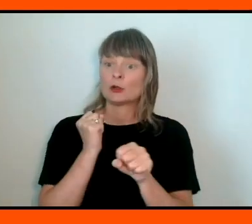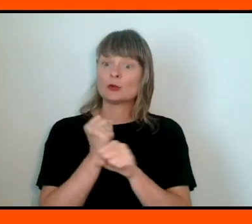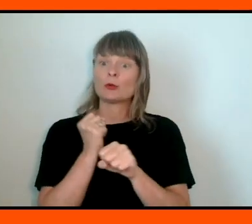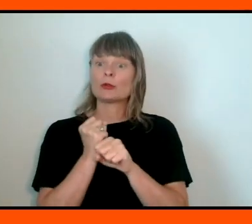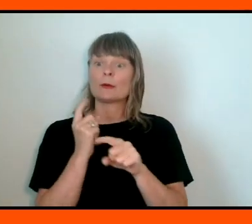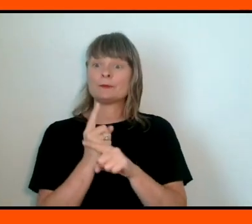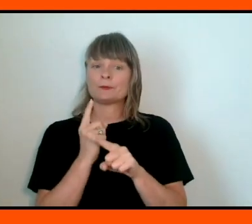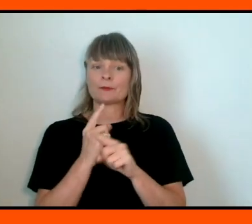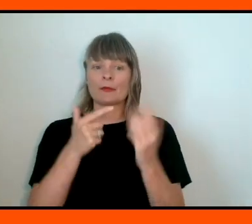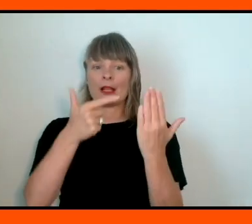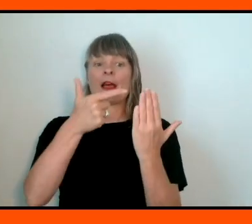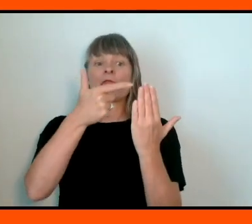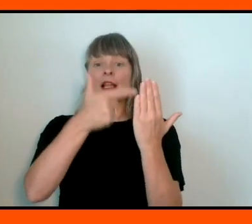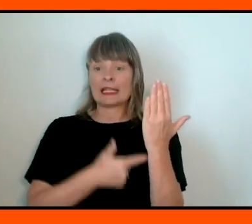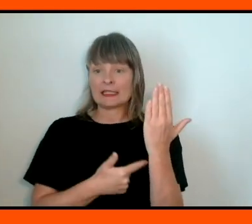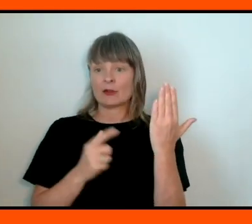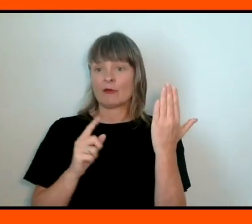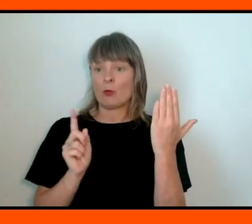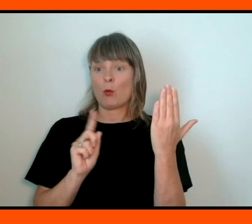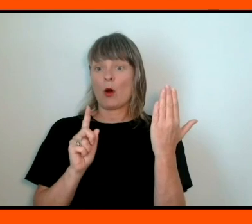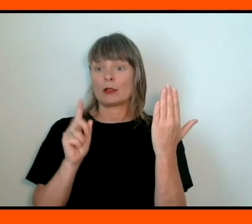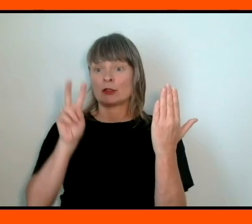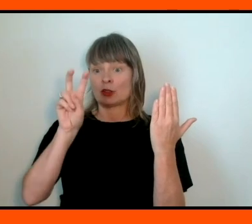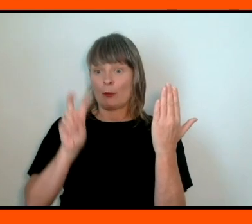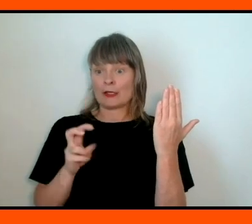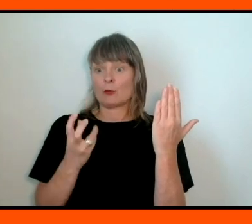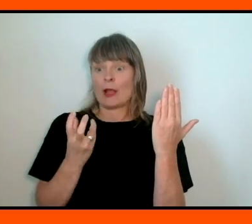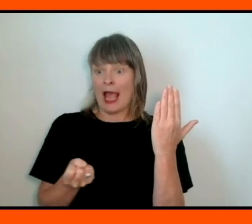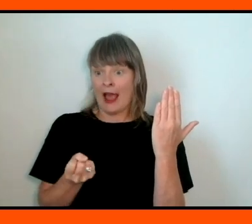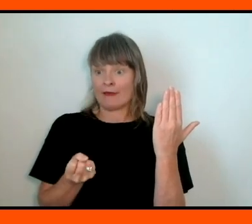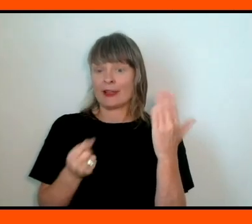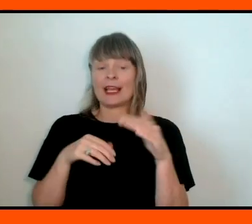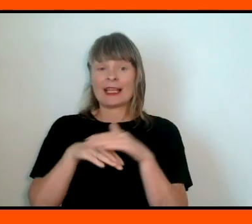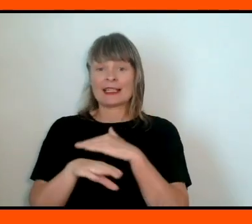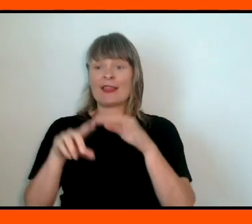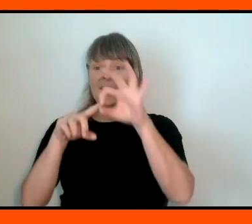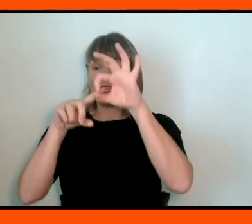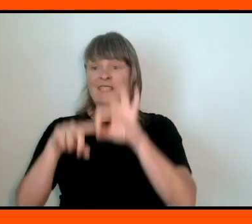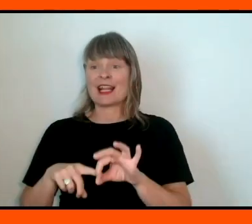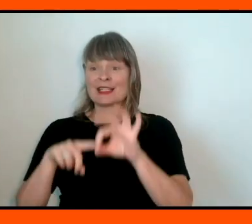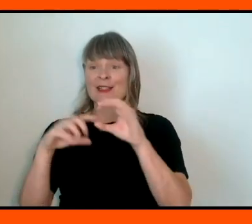The list of existing topics is in the Census bible as Tanya calls it or the Census Dictionary